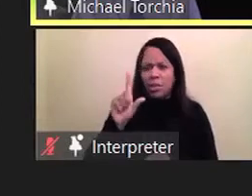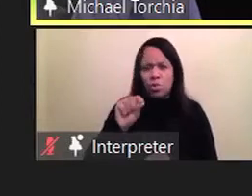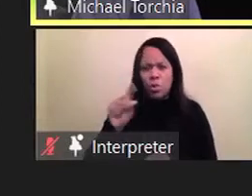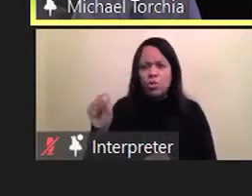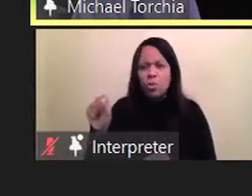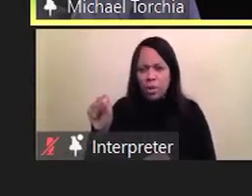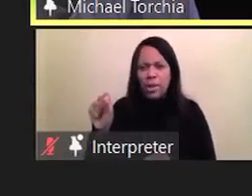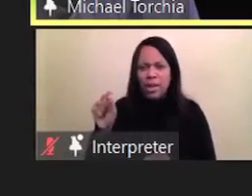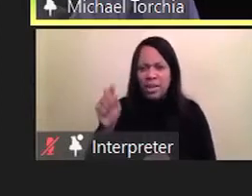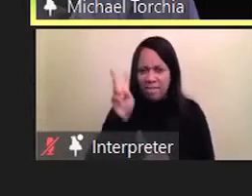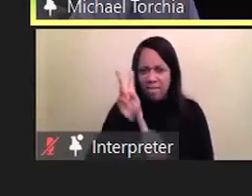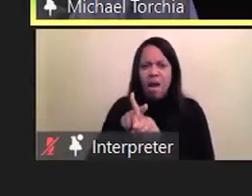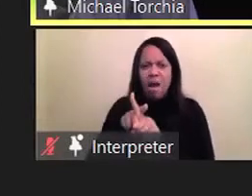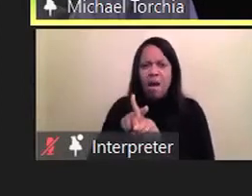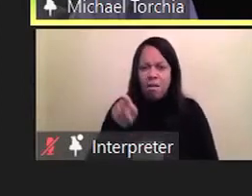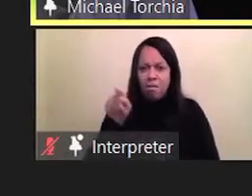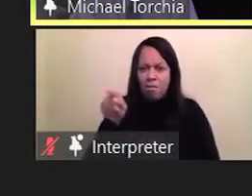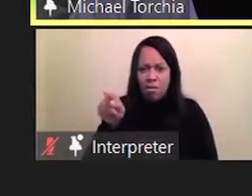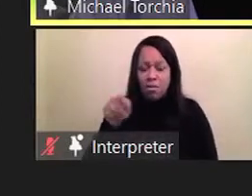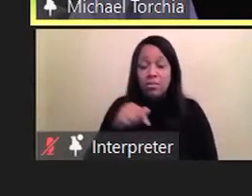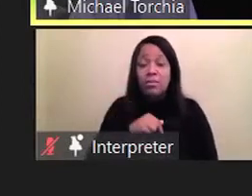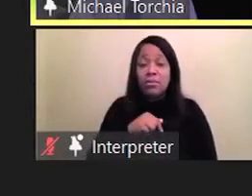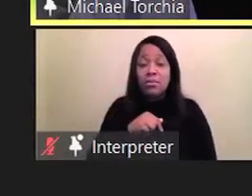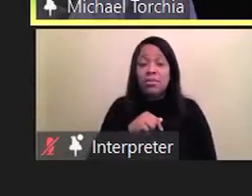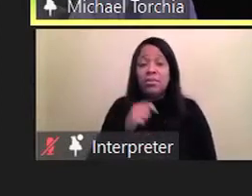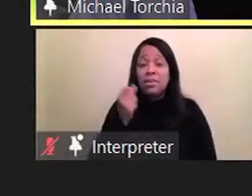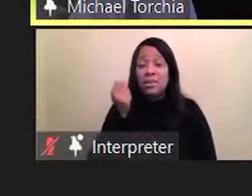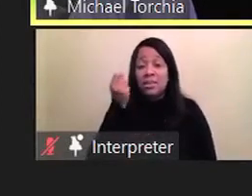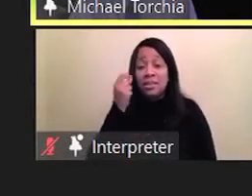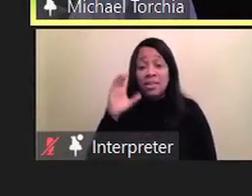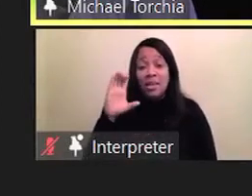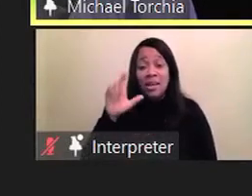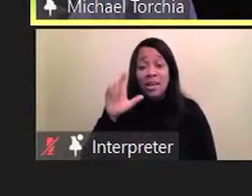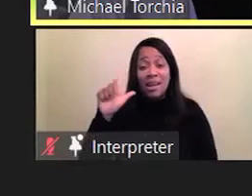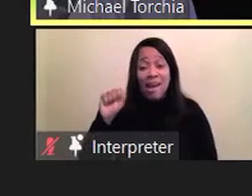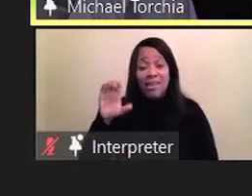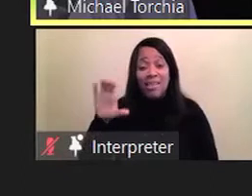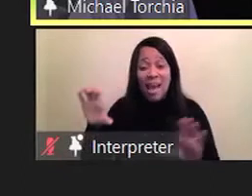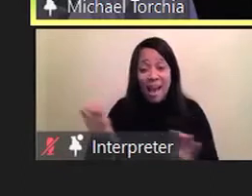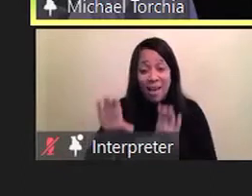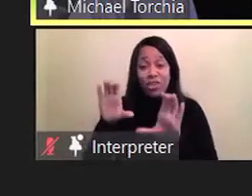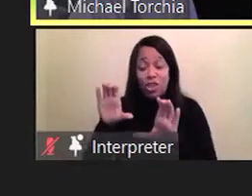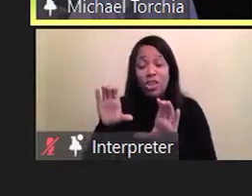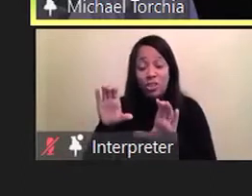And it's a class-action lawsuit against the Zoom company